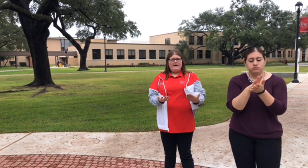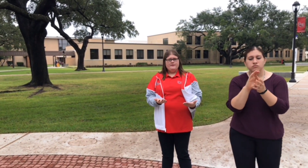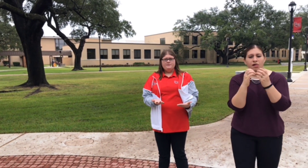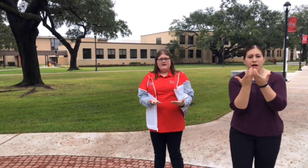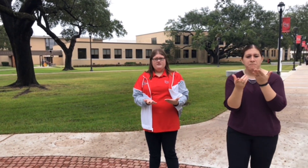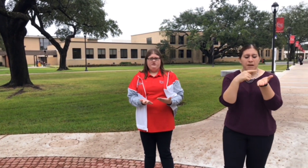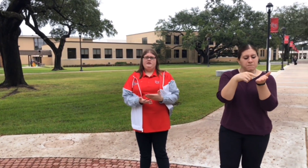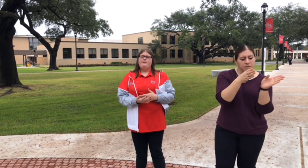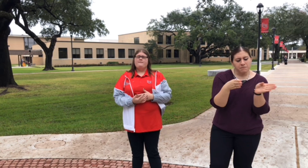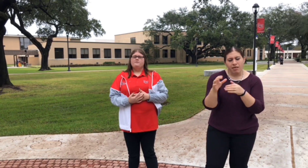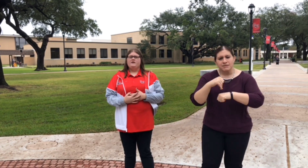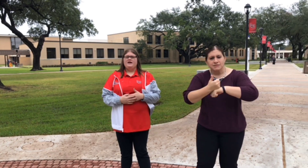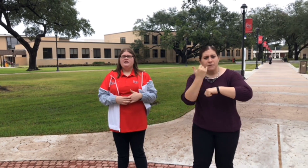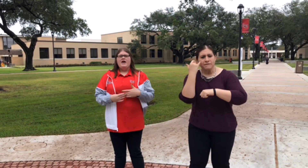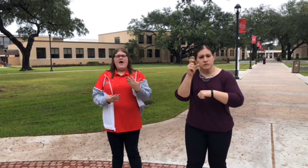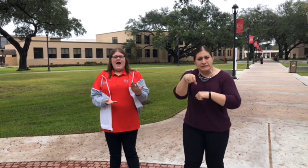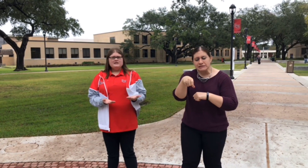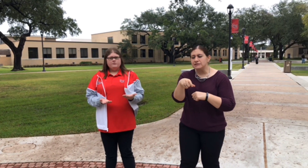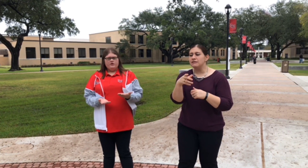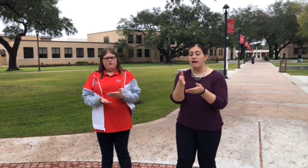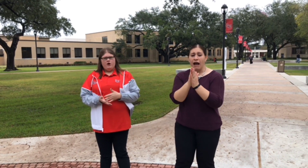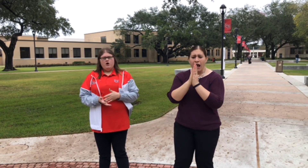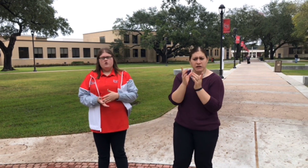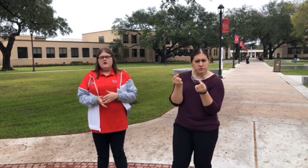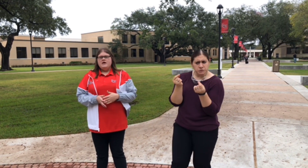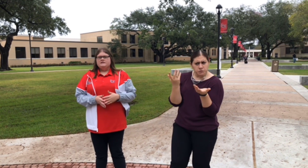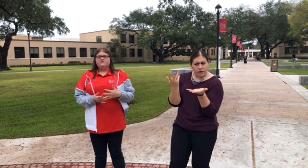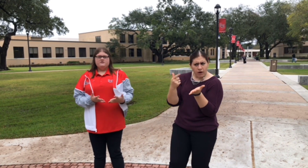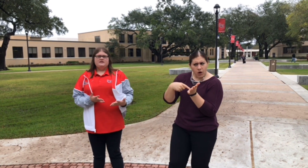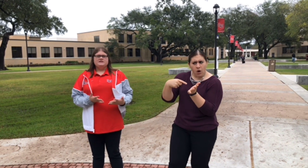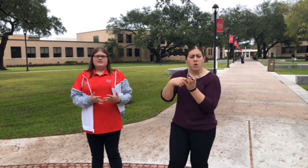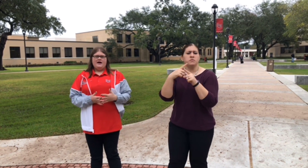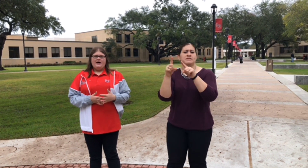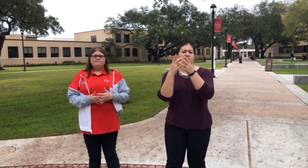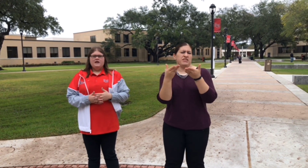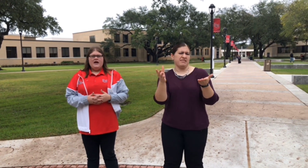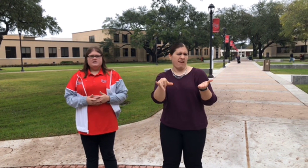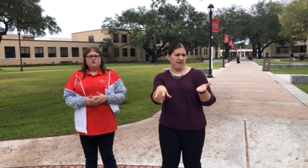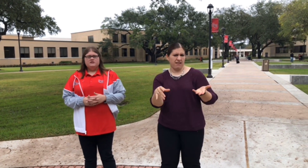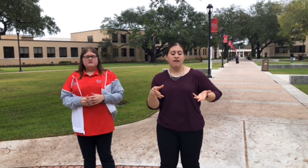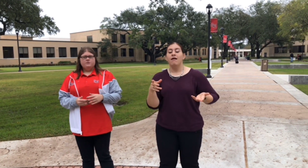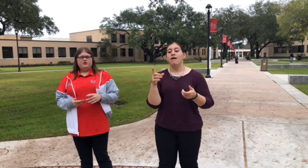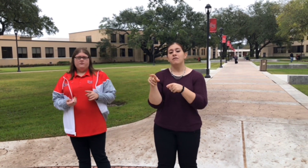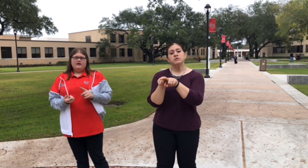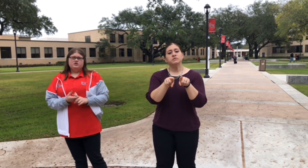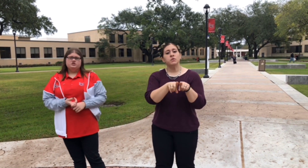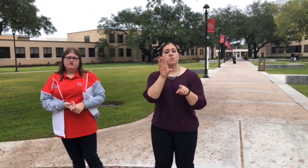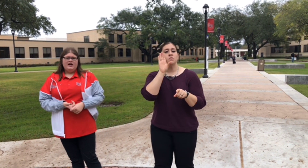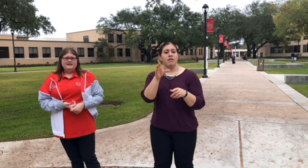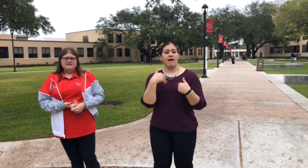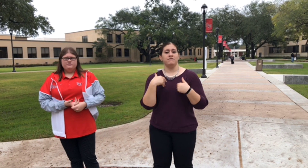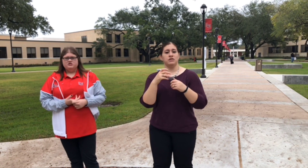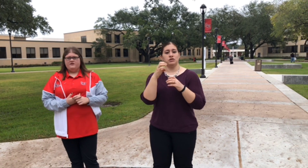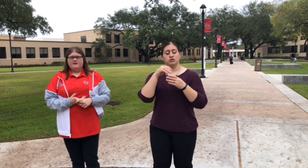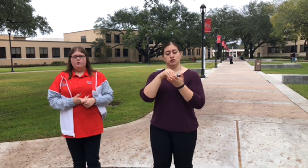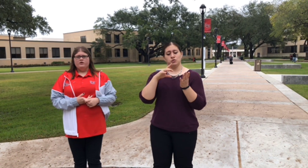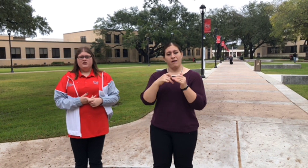payment plan if you need one, ask what you owe, different things like that. It's also where you would get your student ID which is very important